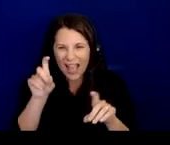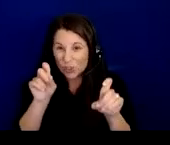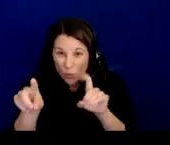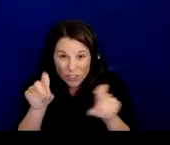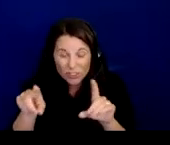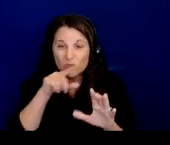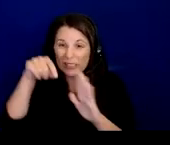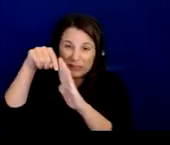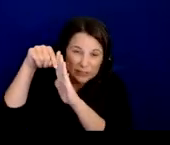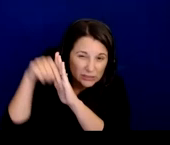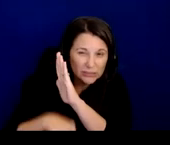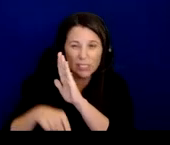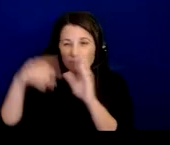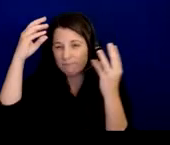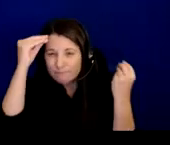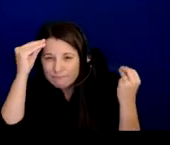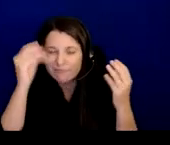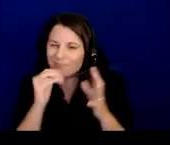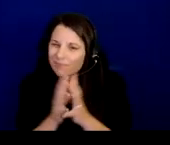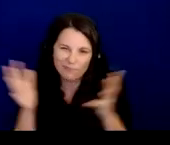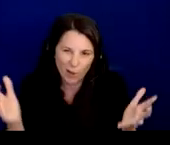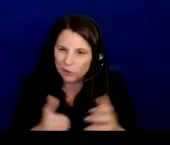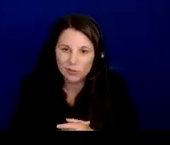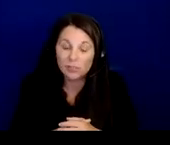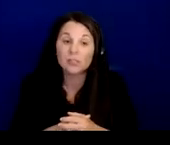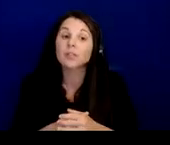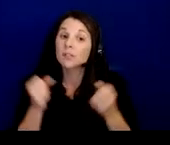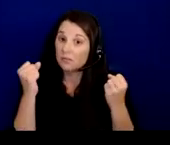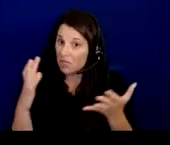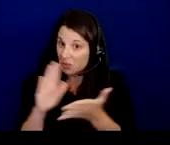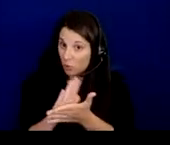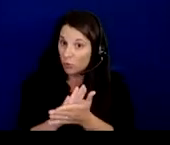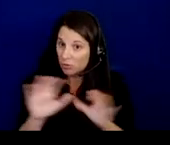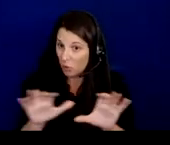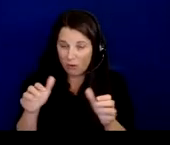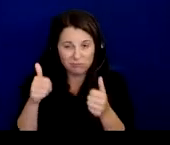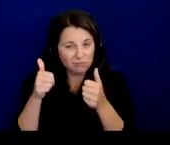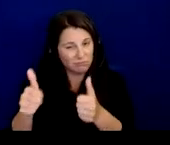Again, there are many schools that do it very, very well in other schools that don't do it so well.